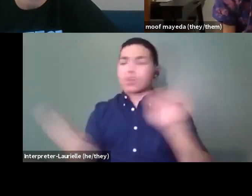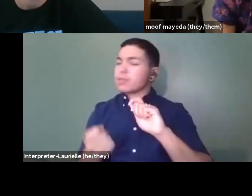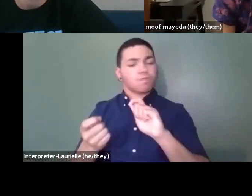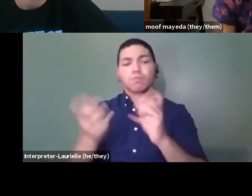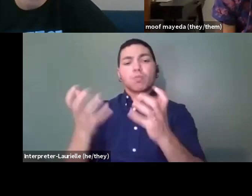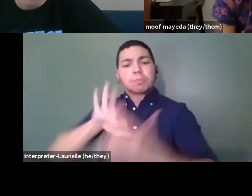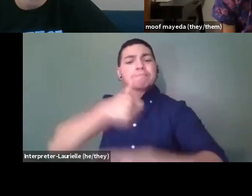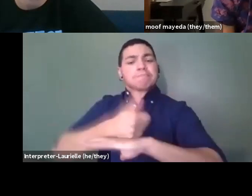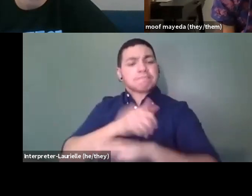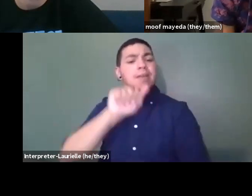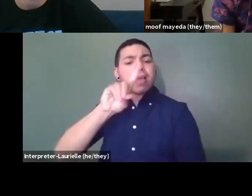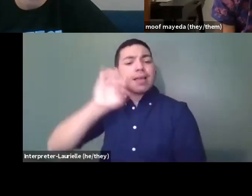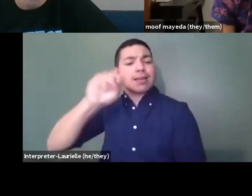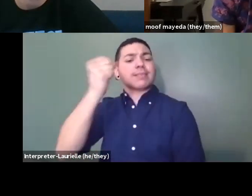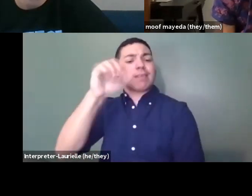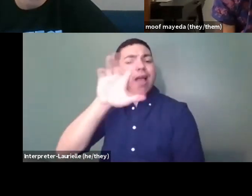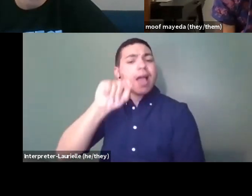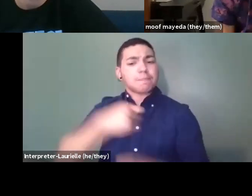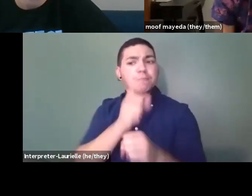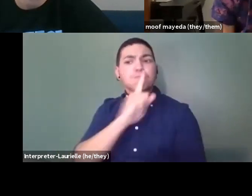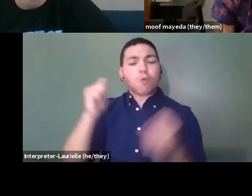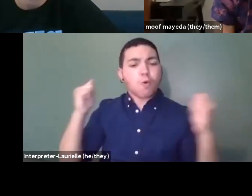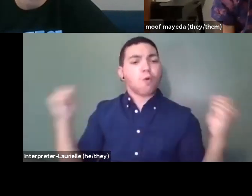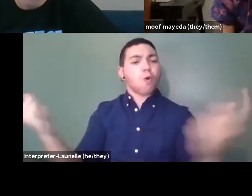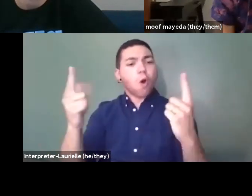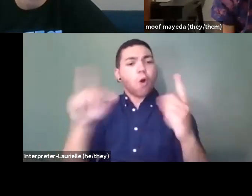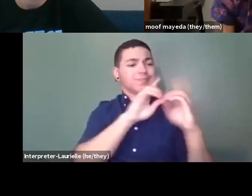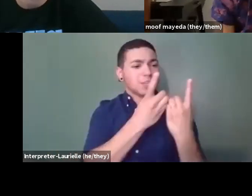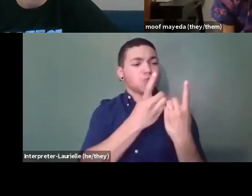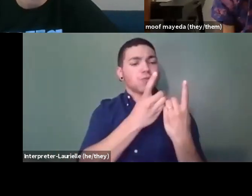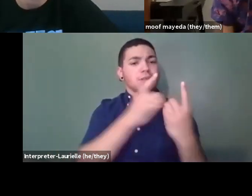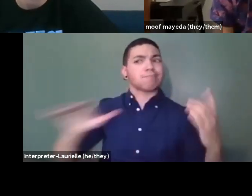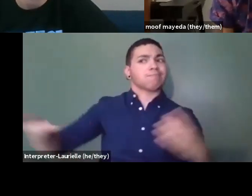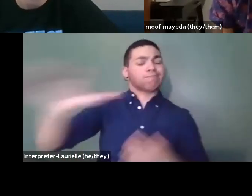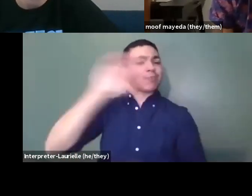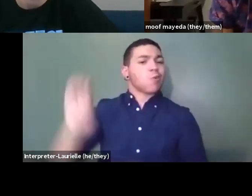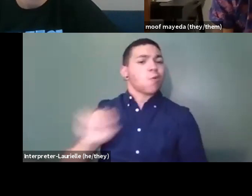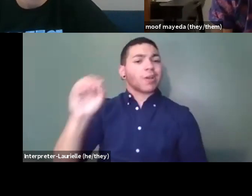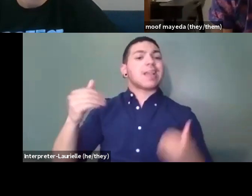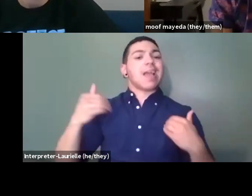if anyone has suicidal thinking or has felt like self-harming